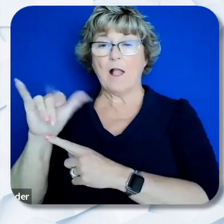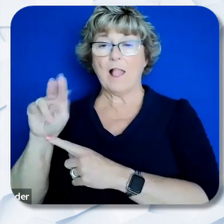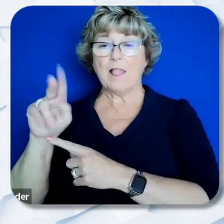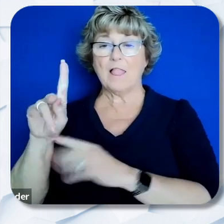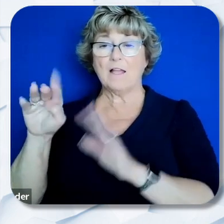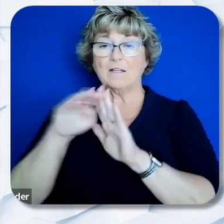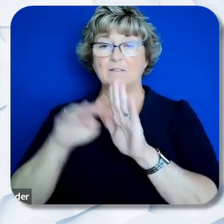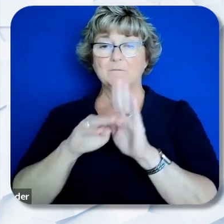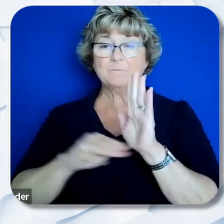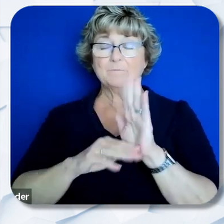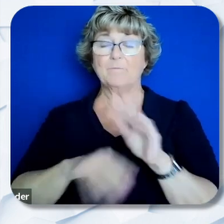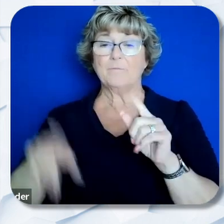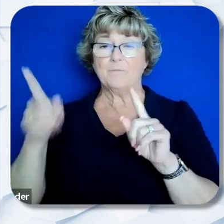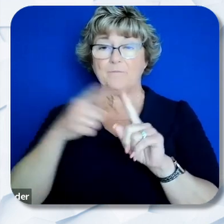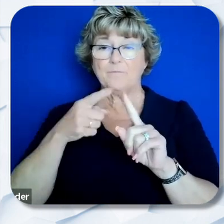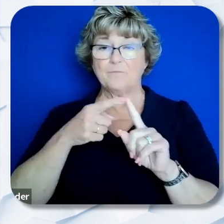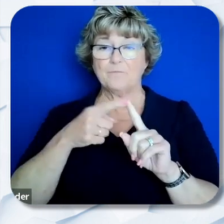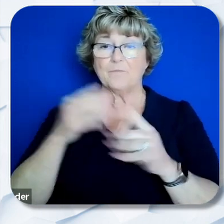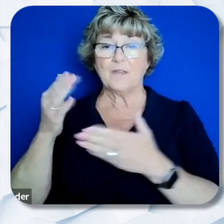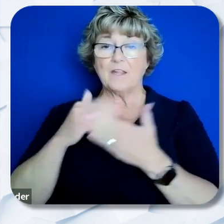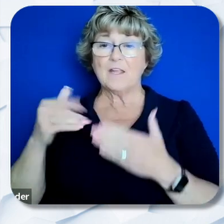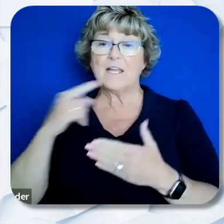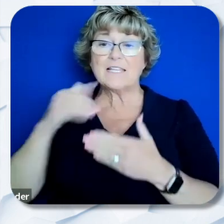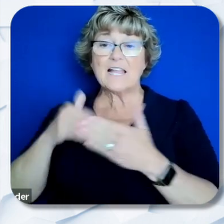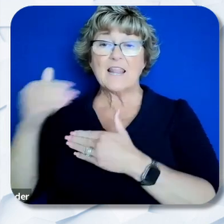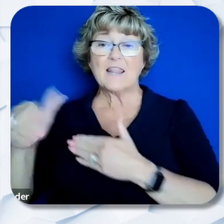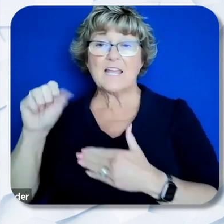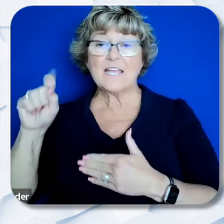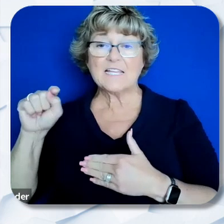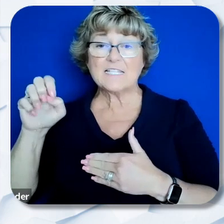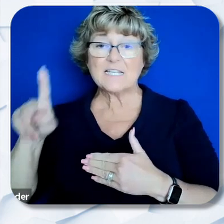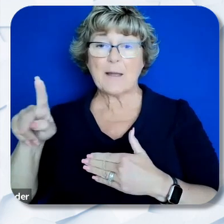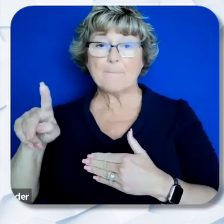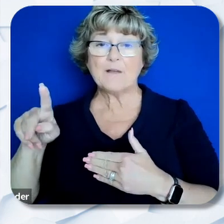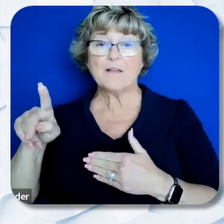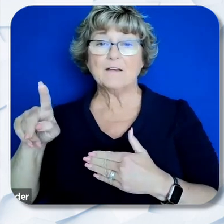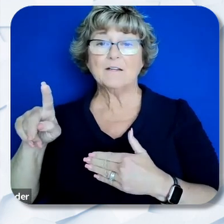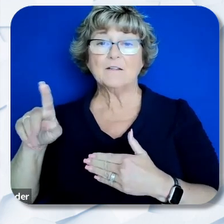take a look. There is a section that says "Next Steps", and there are some webinar dates